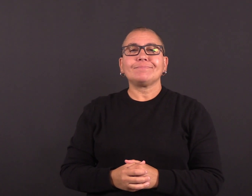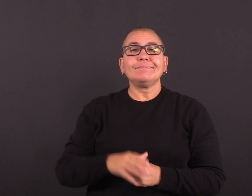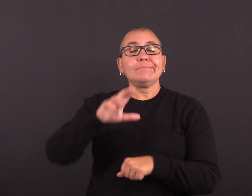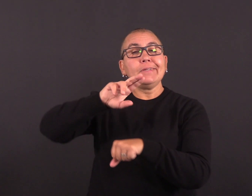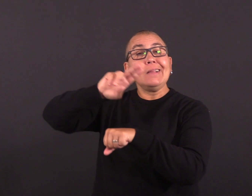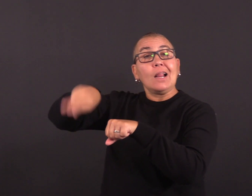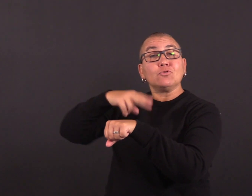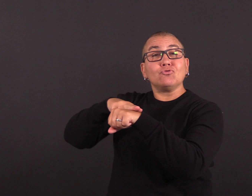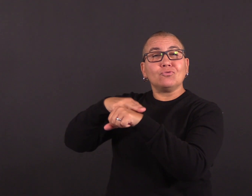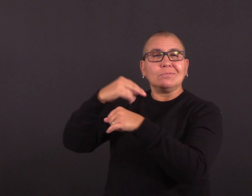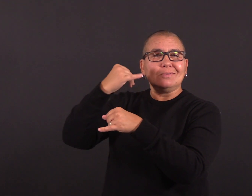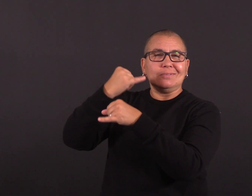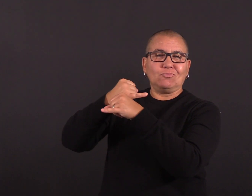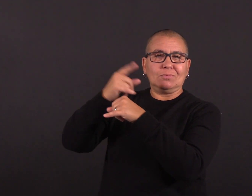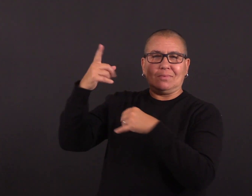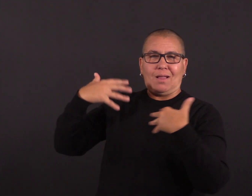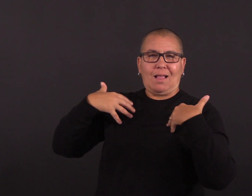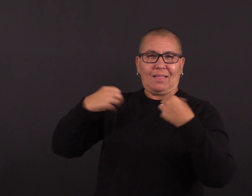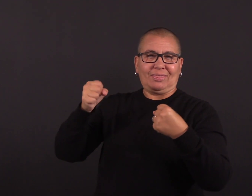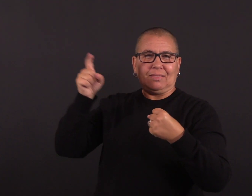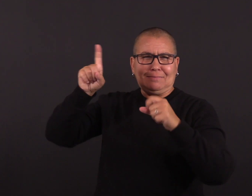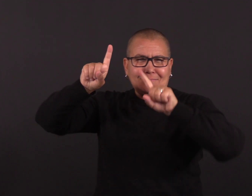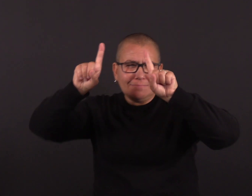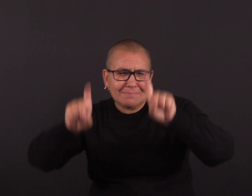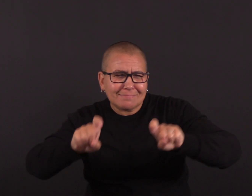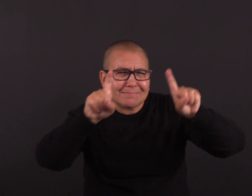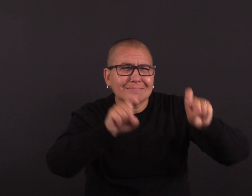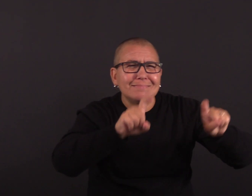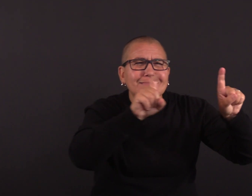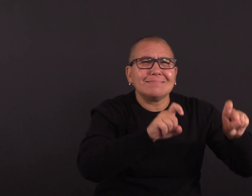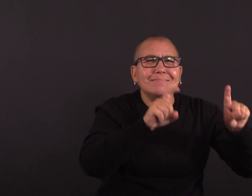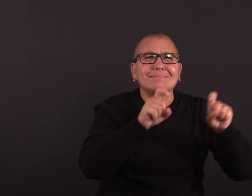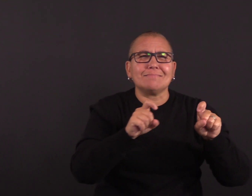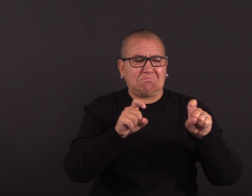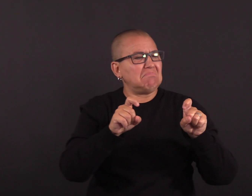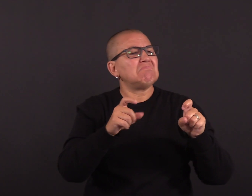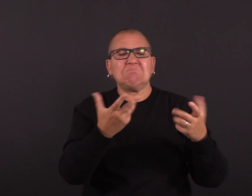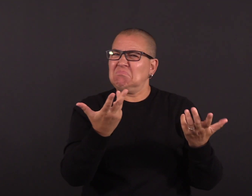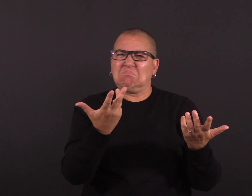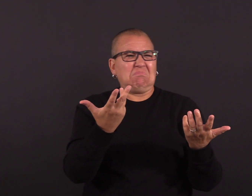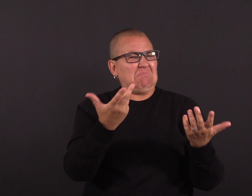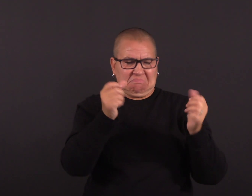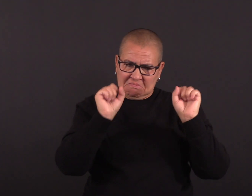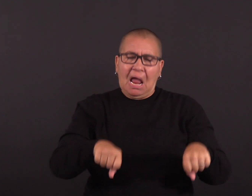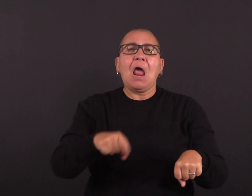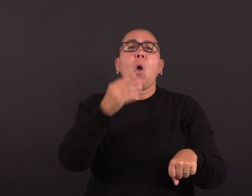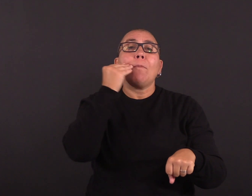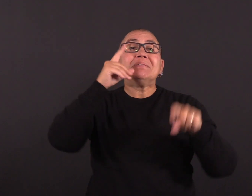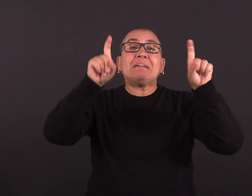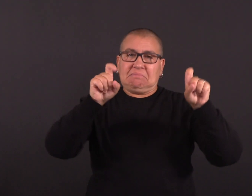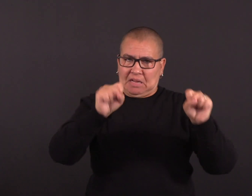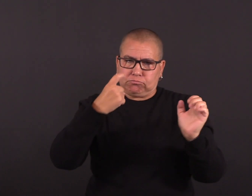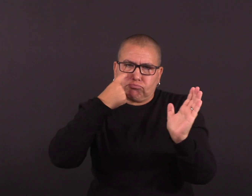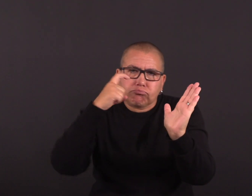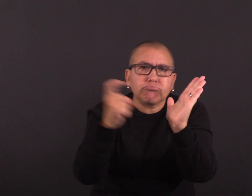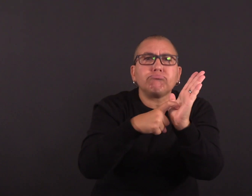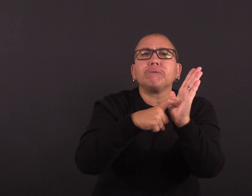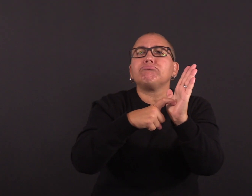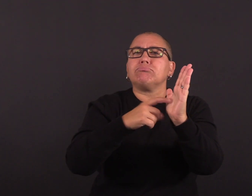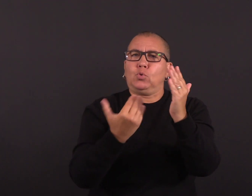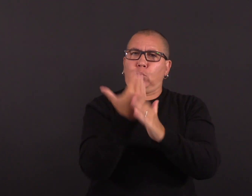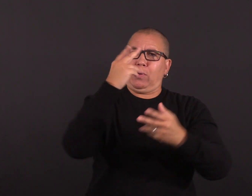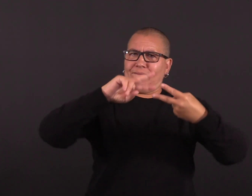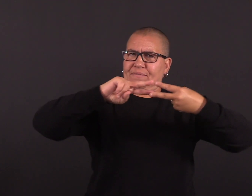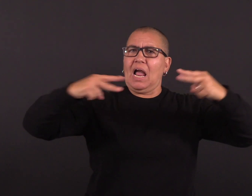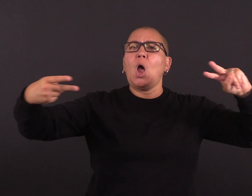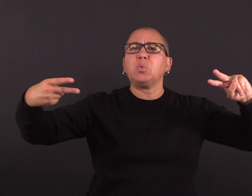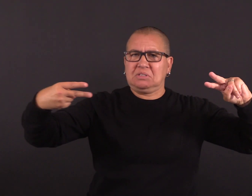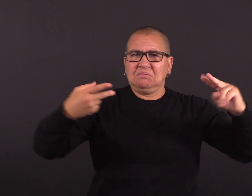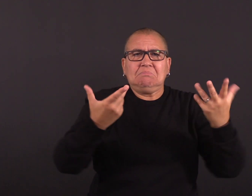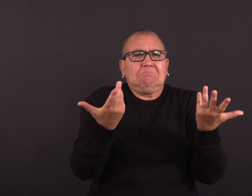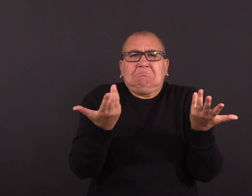BA.2.86 variant cases did not have "symptoms other than those normally seen" from COVID-19.